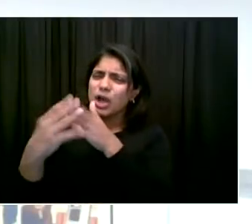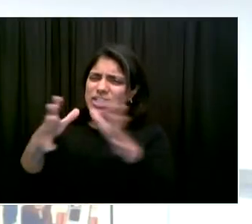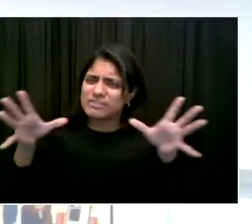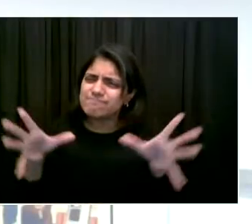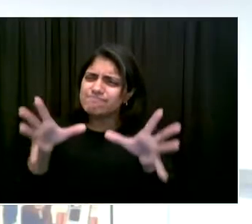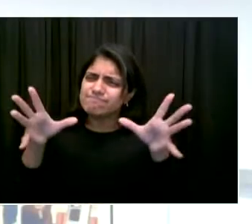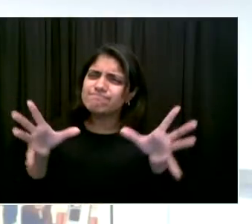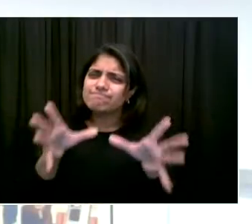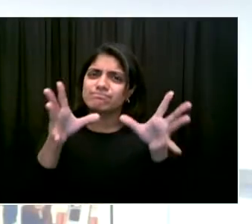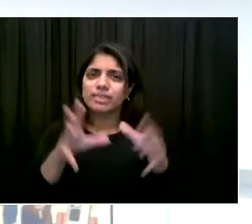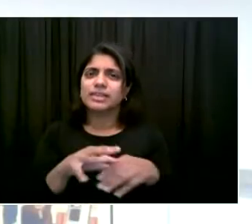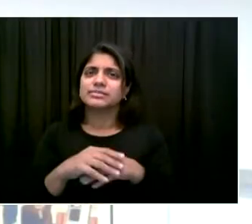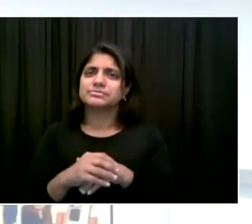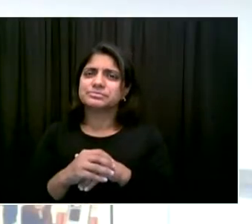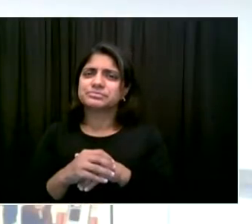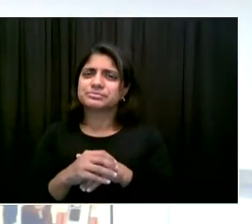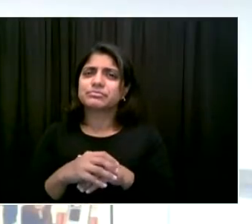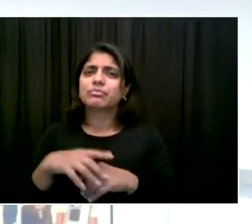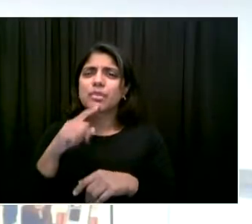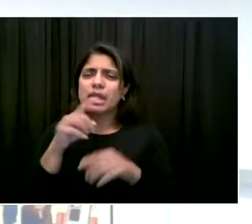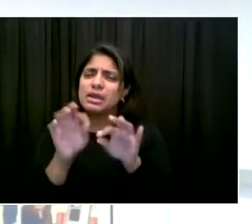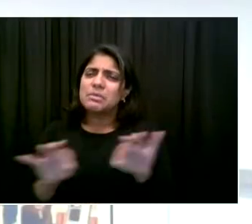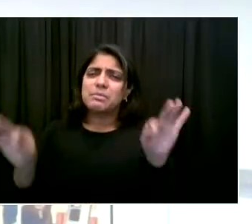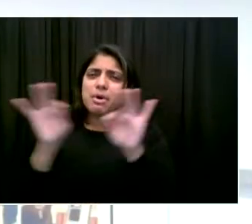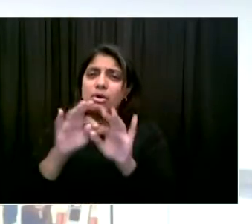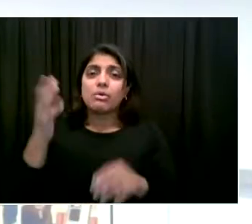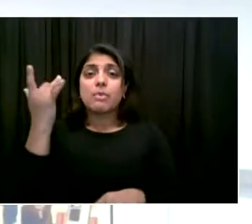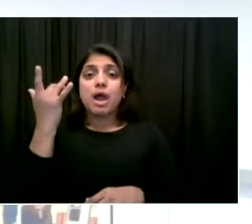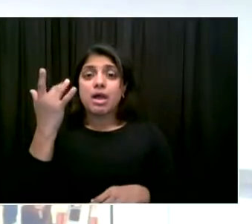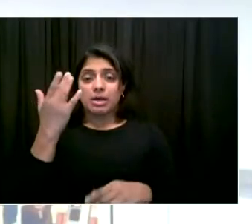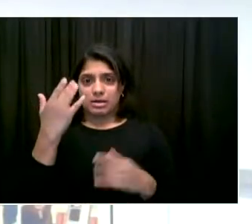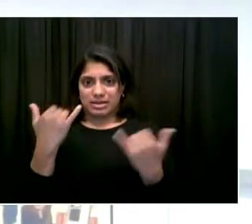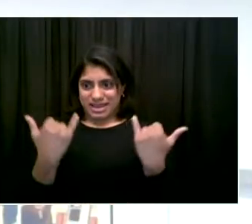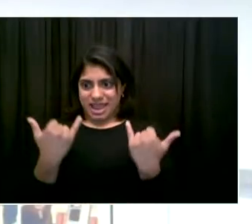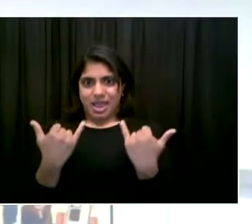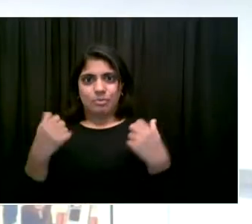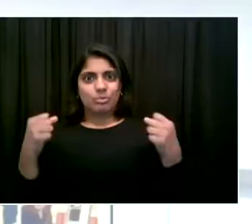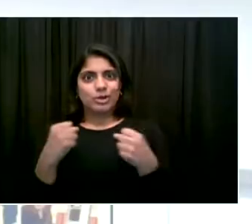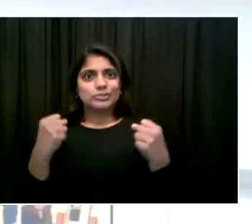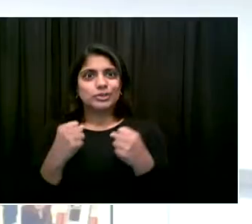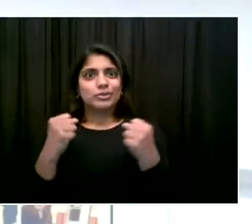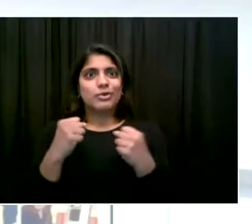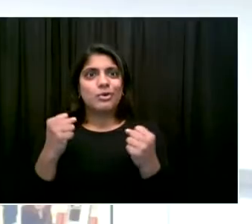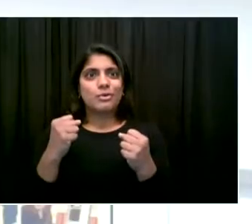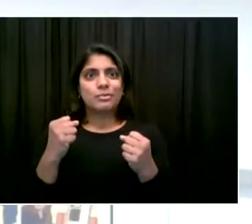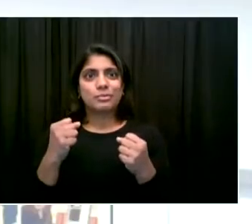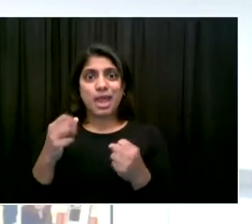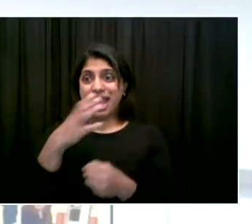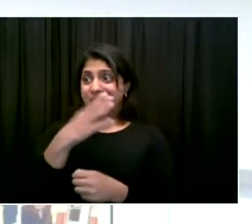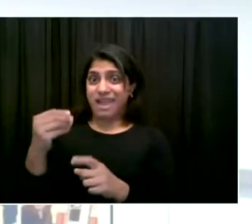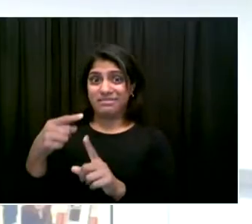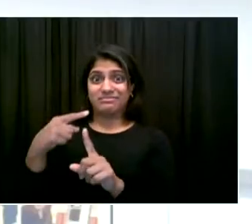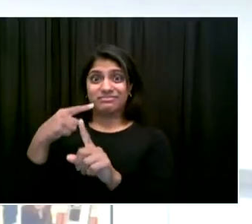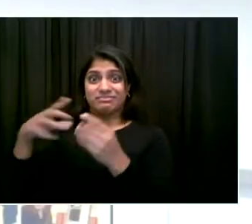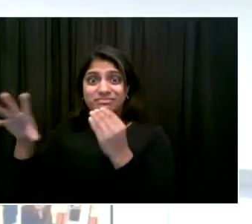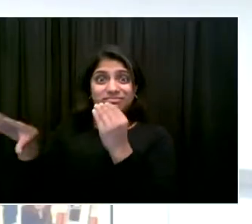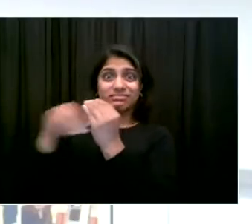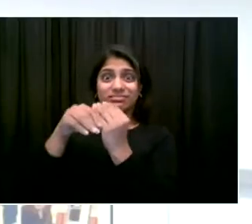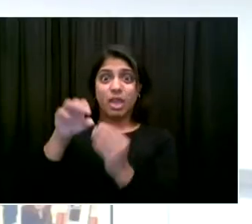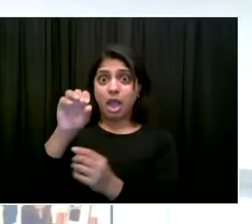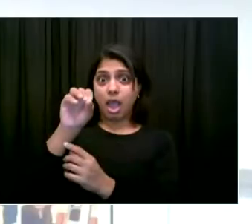LEADERSHIP WITH